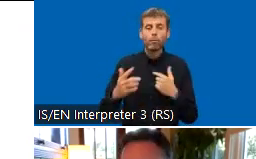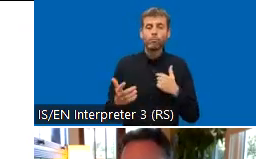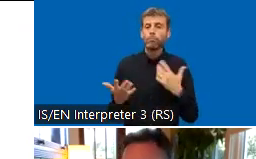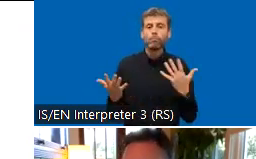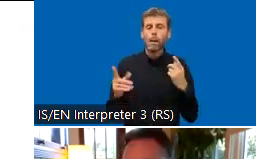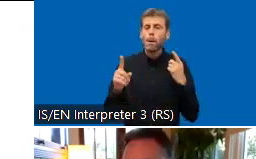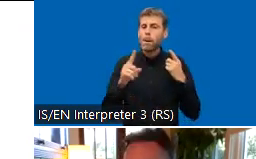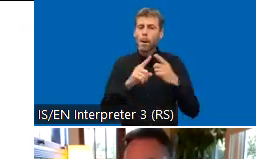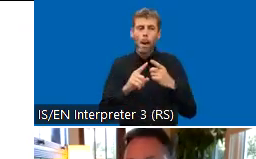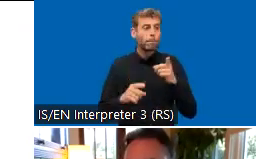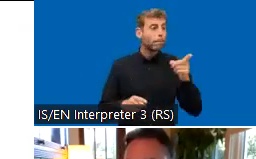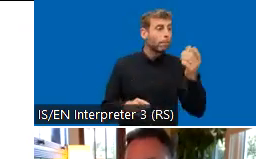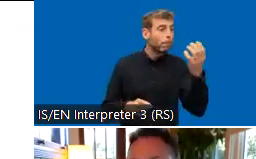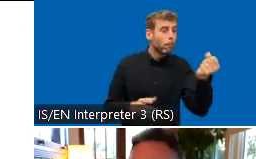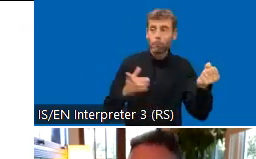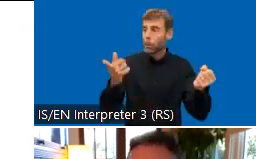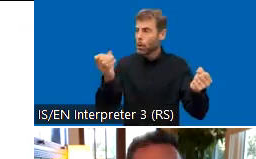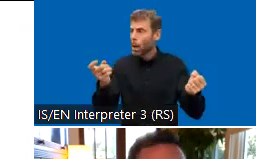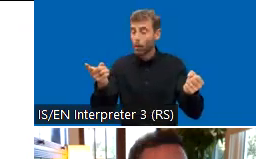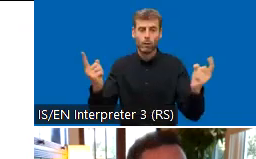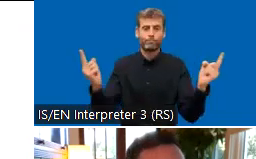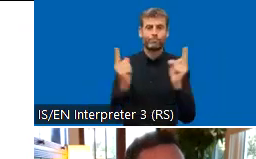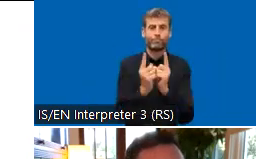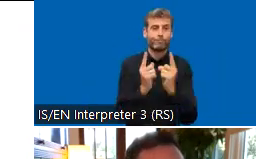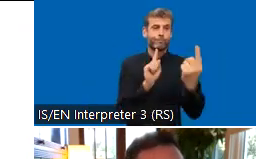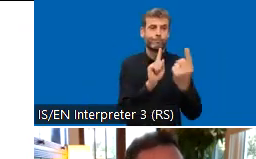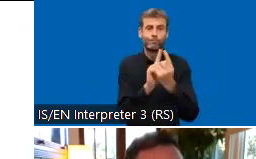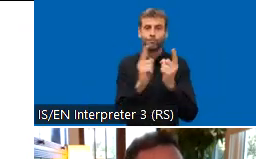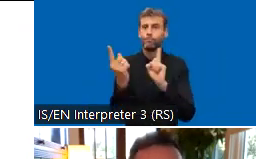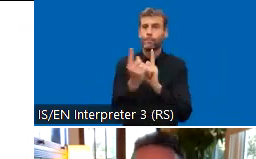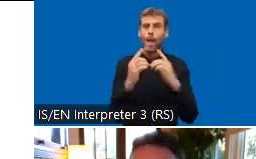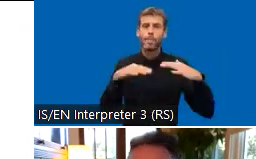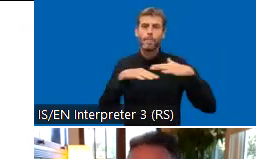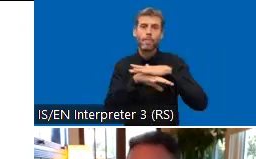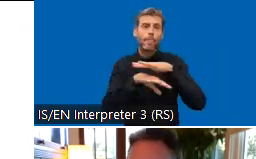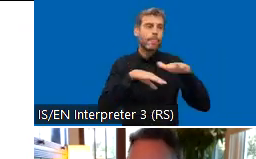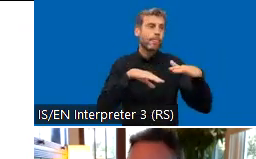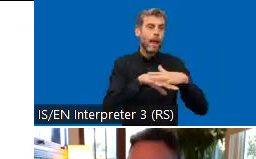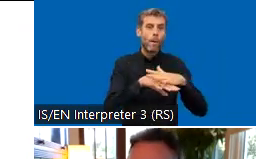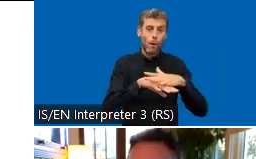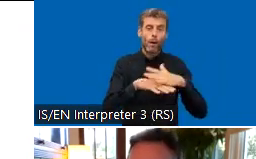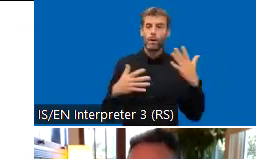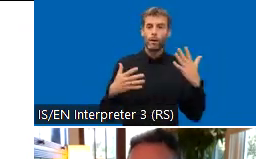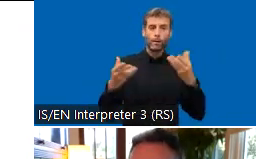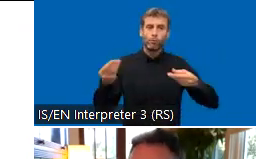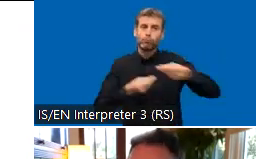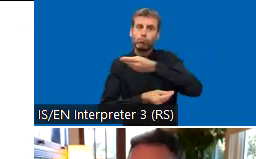so those are the three primary areas that we move on. We have a very diverse group of members